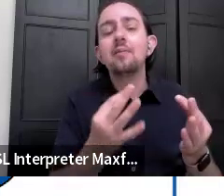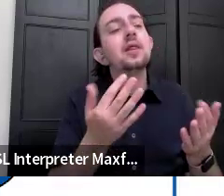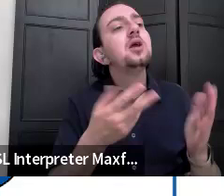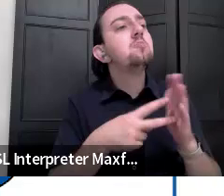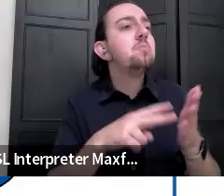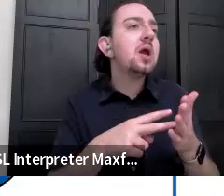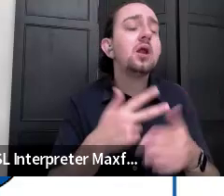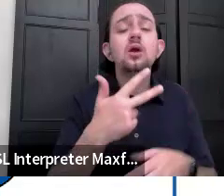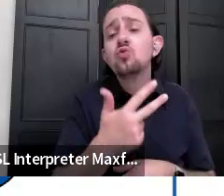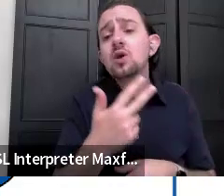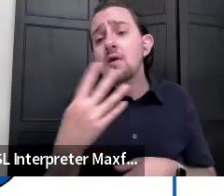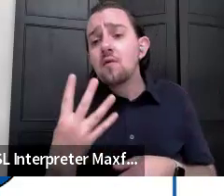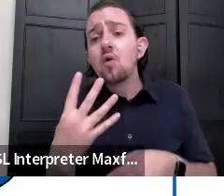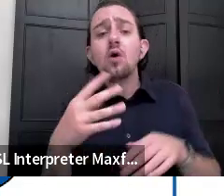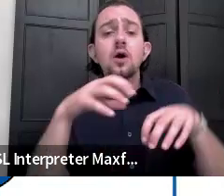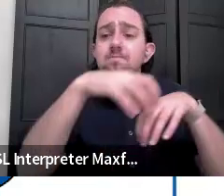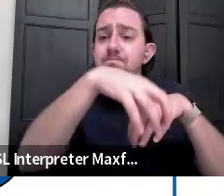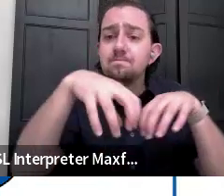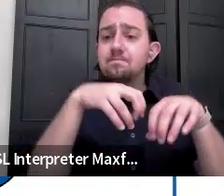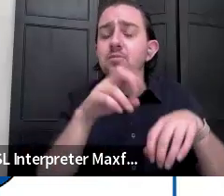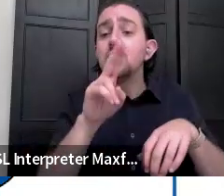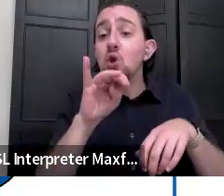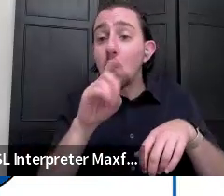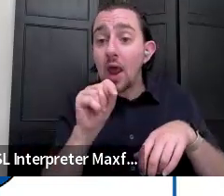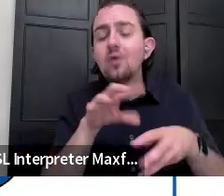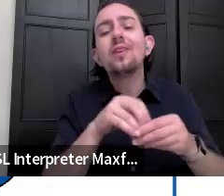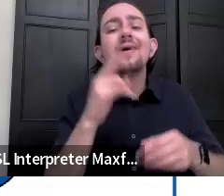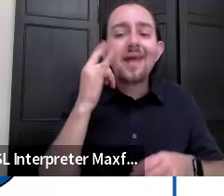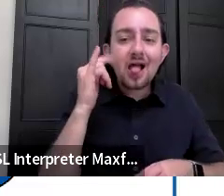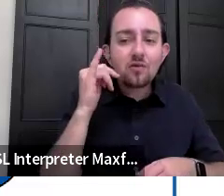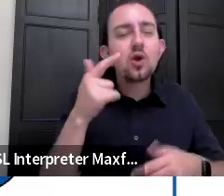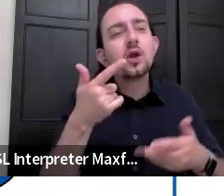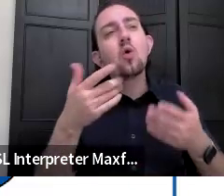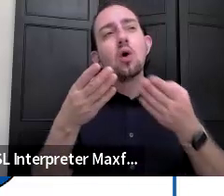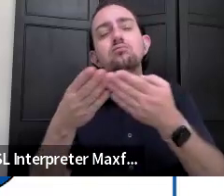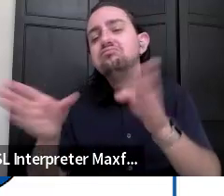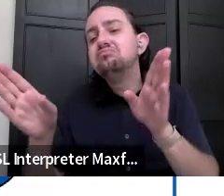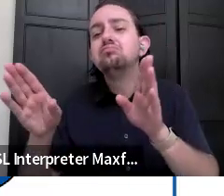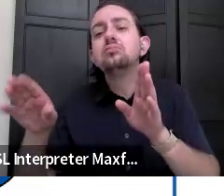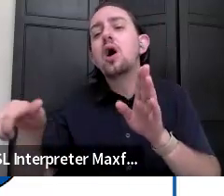Four or more units in the country at large. But housing often is not accessible.